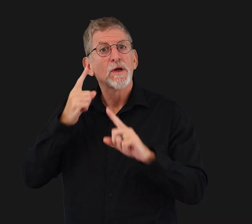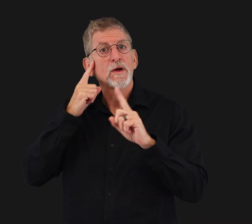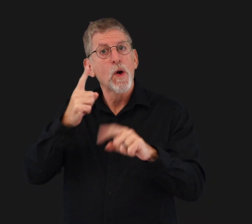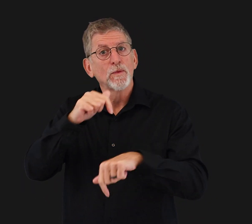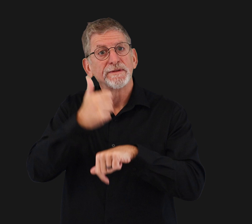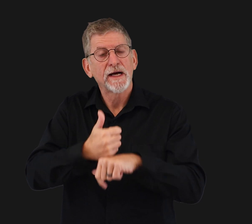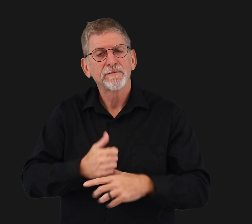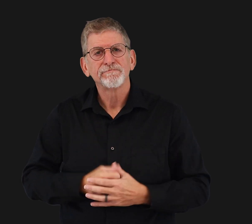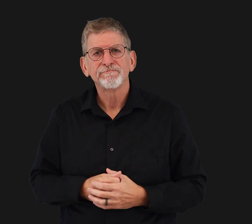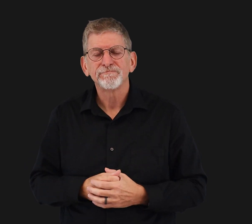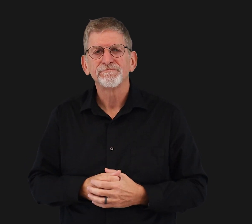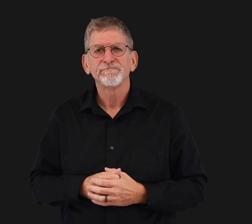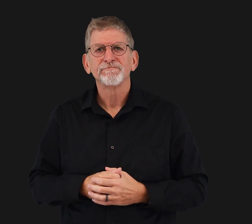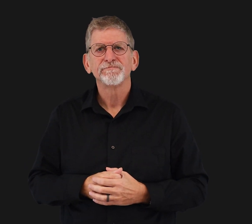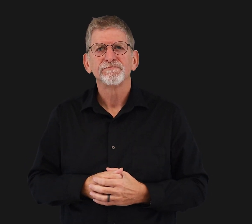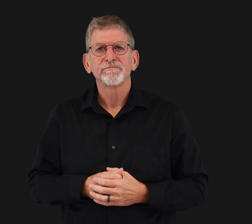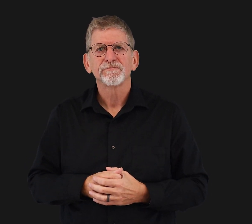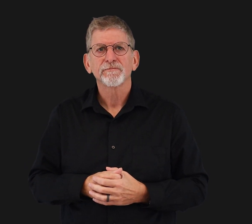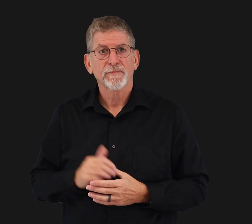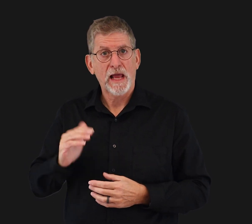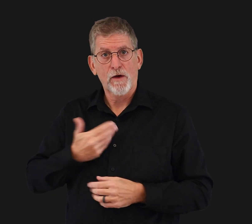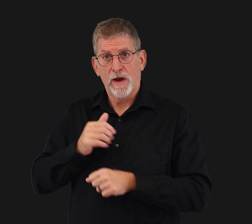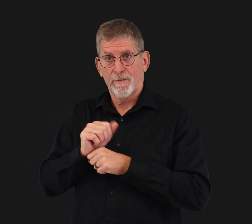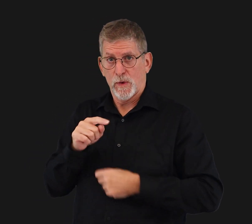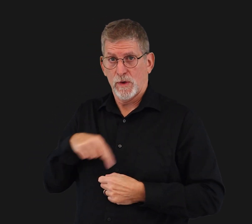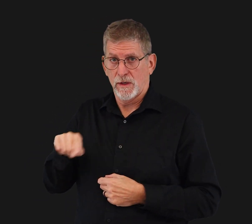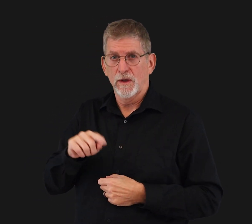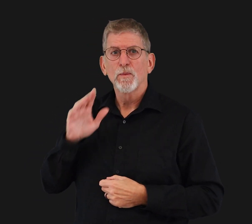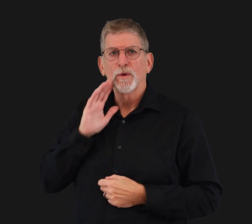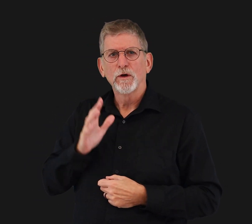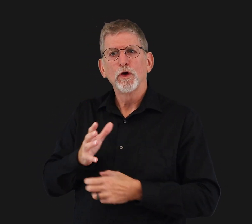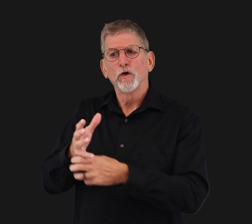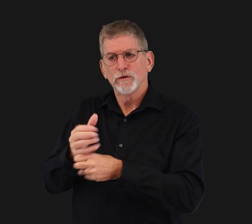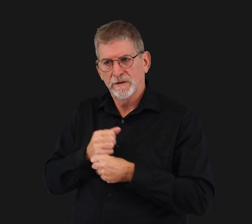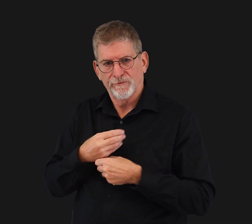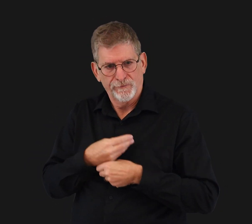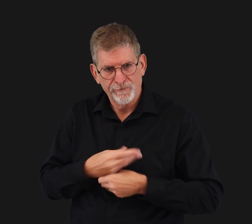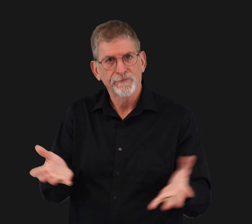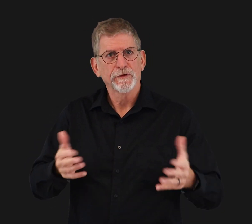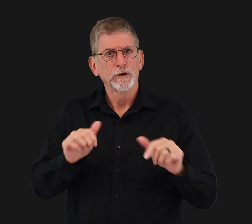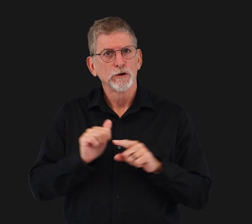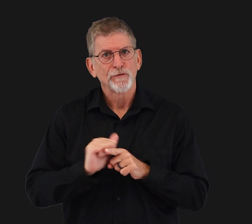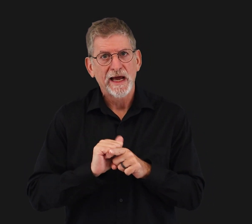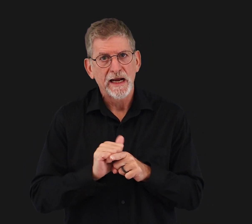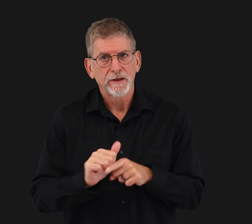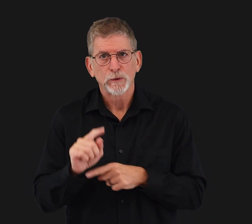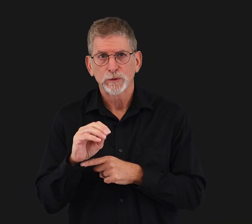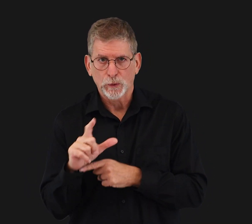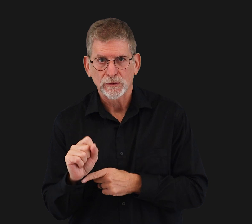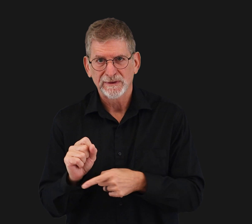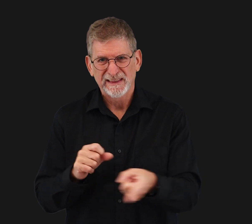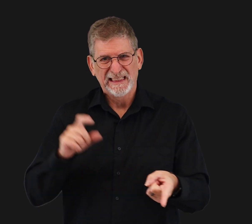Goal we set: Our employees will receive the training and tools